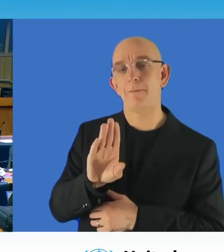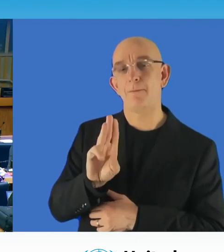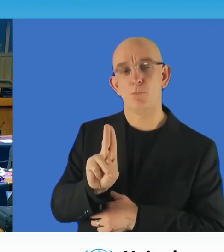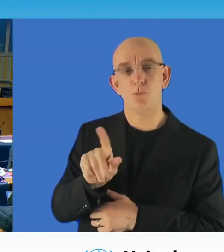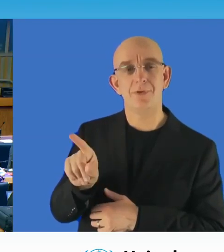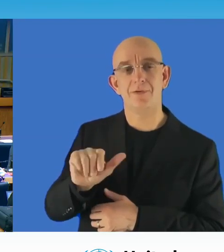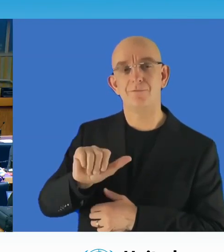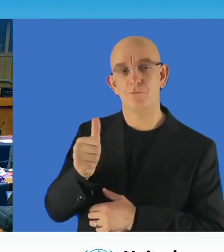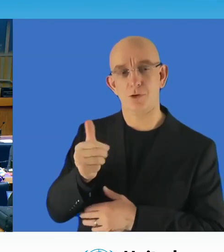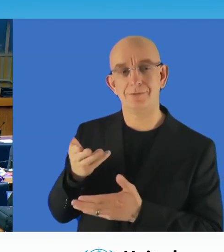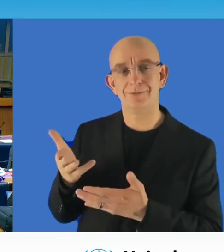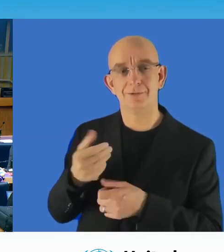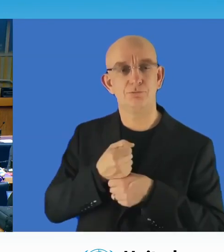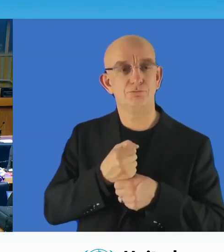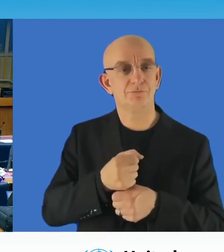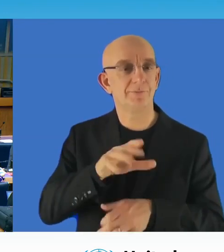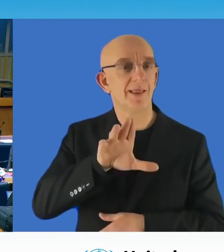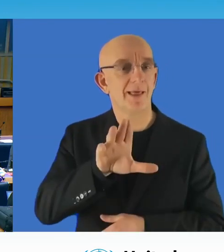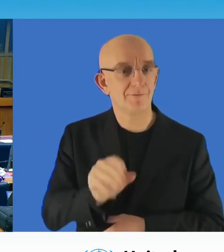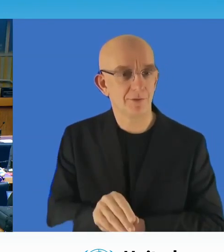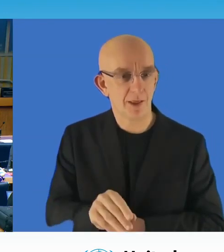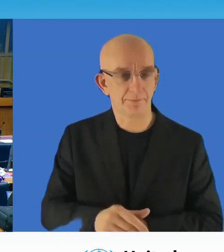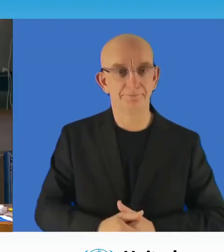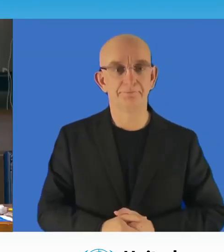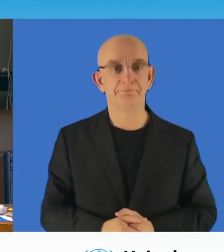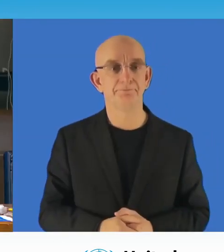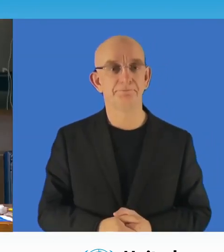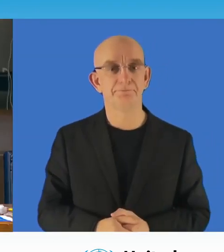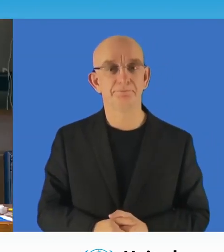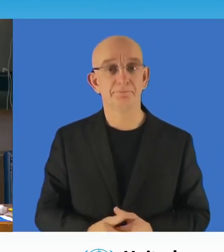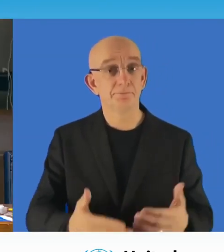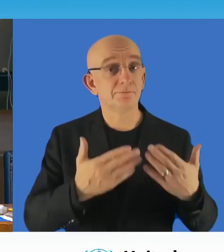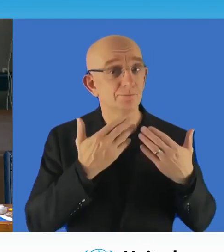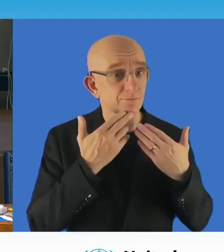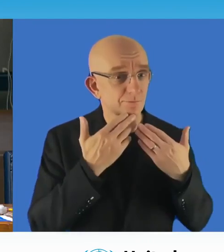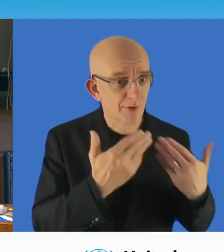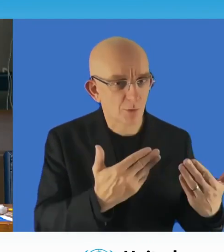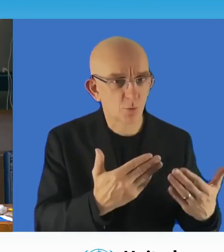thank you so much Ambassador so uh in few words I would like to thank all my colleagues of the